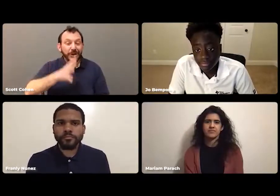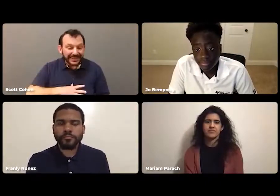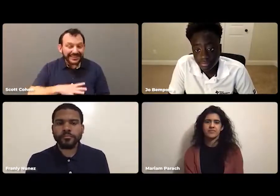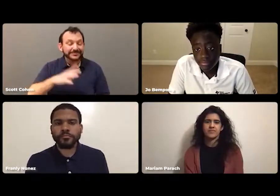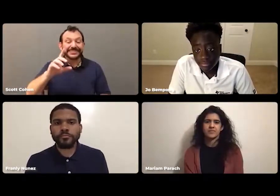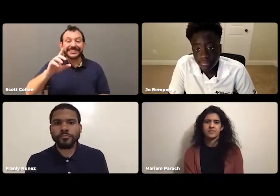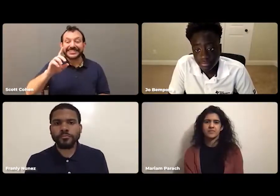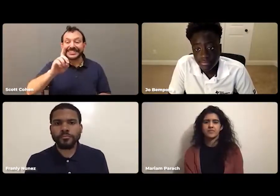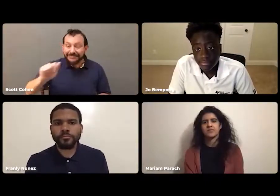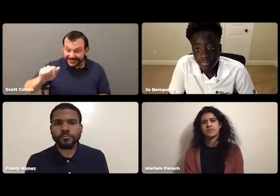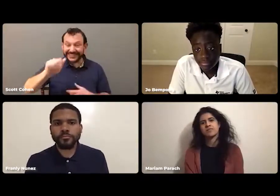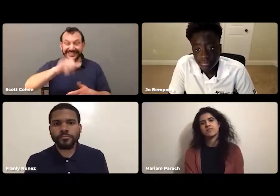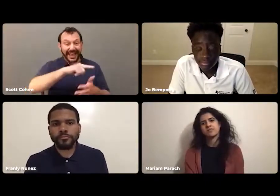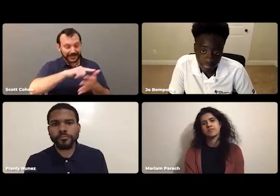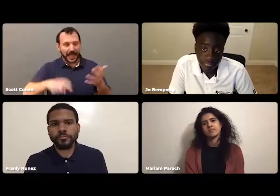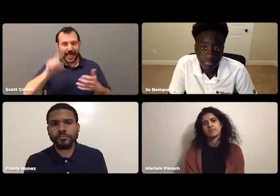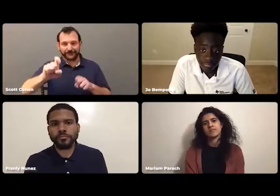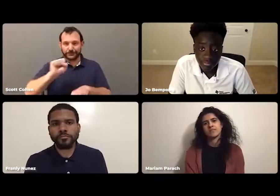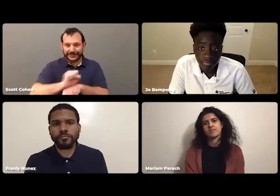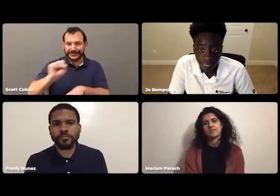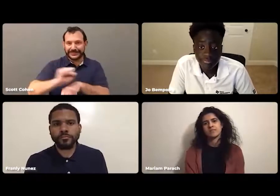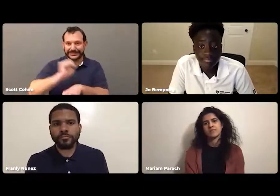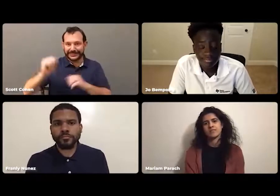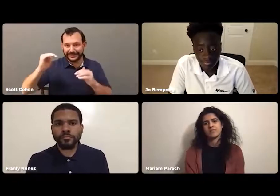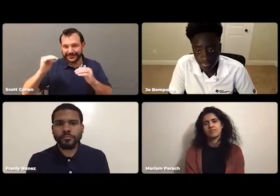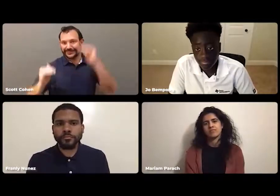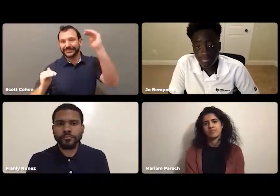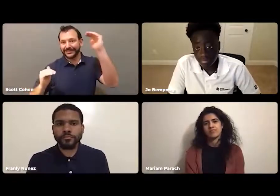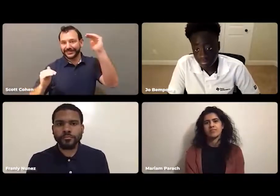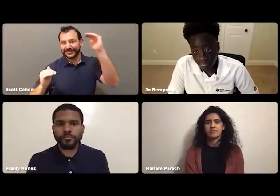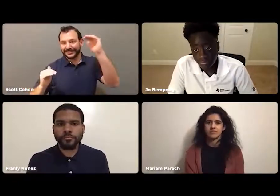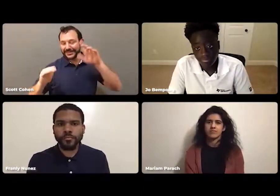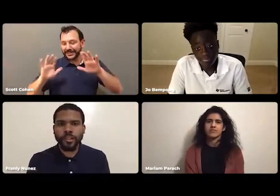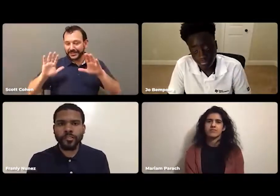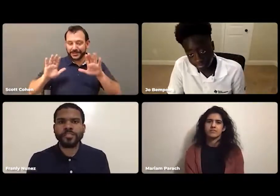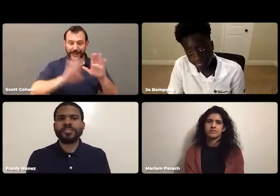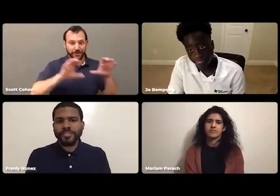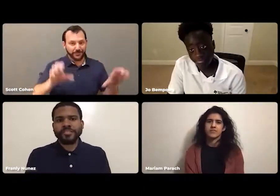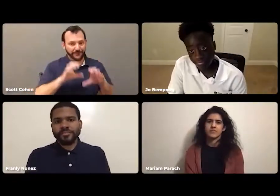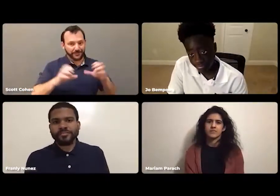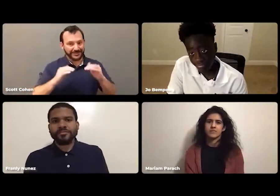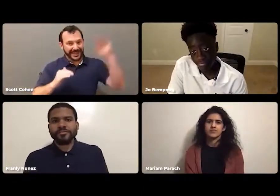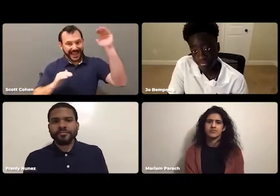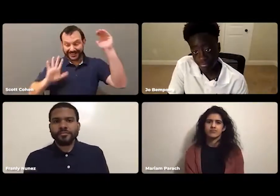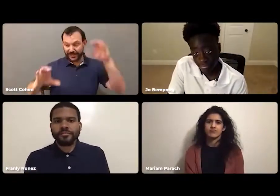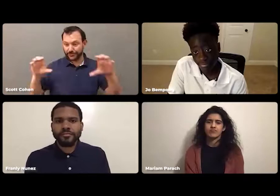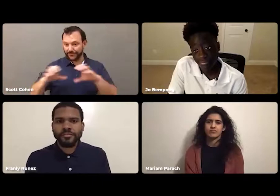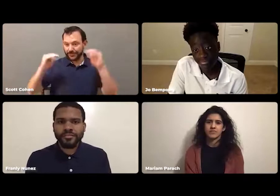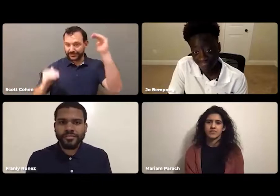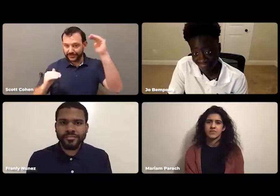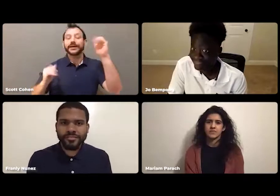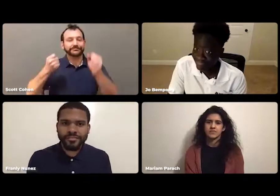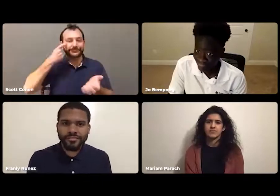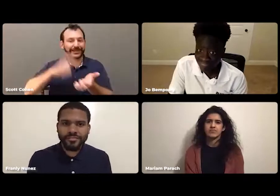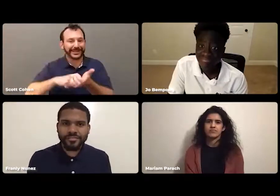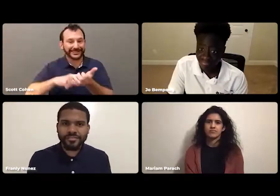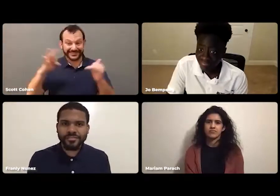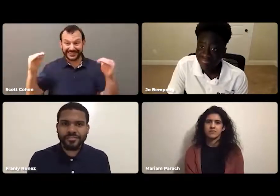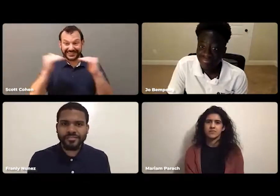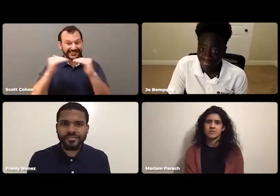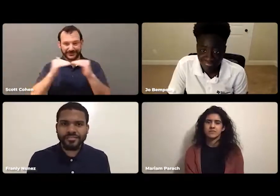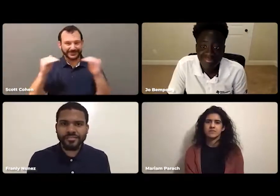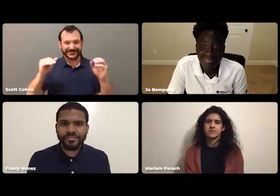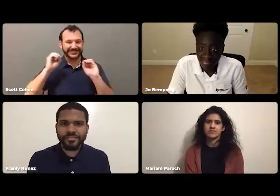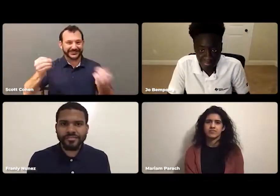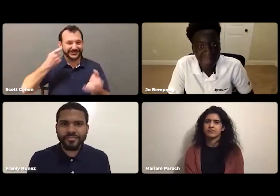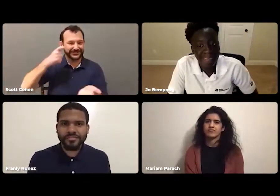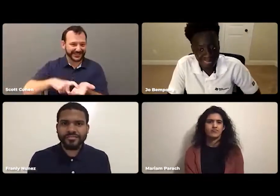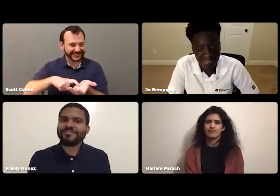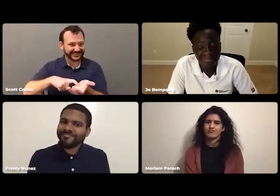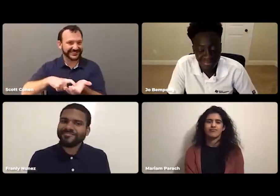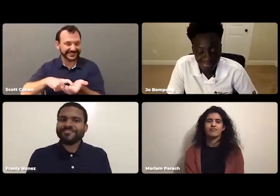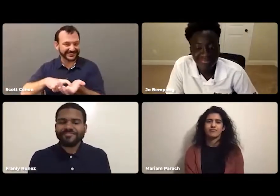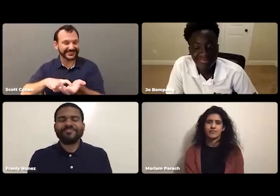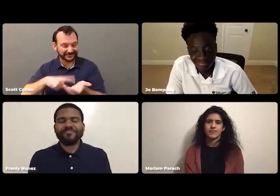People with disabilities and people of color have worked beyond the skills of their white